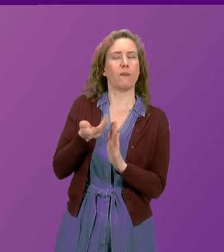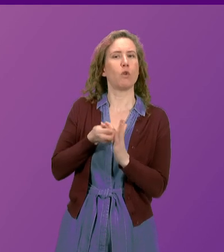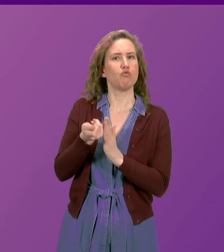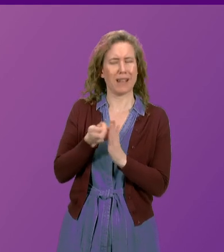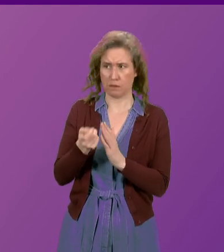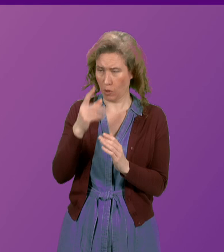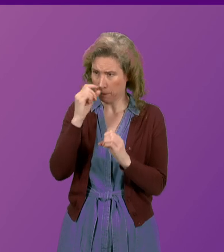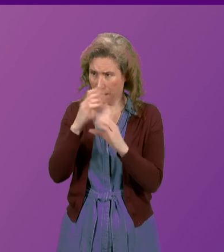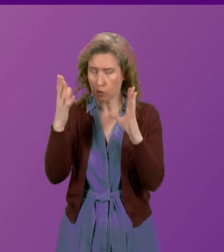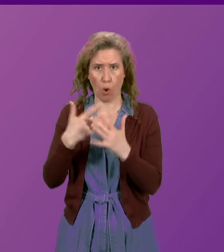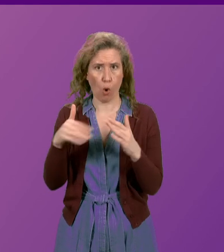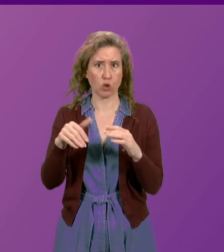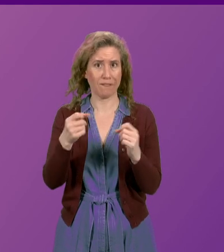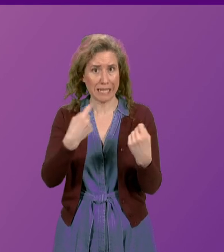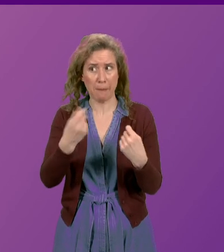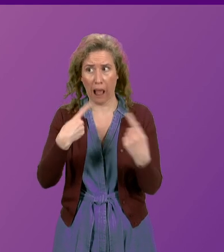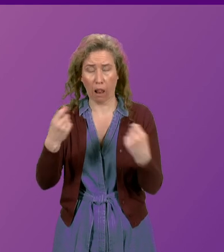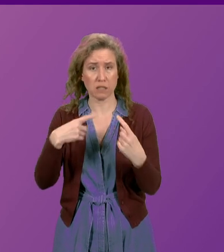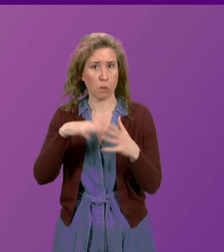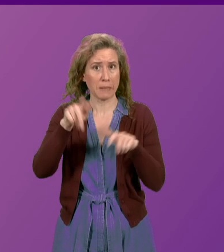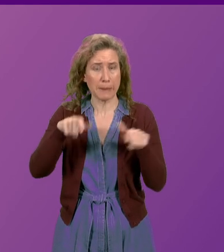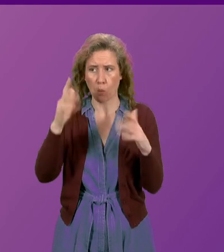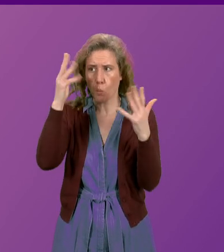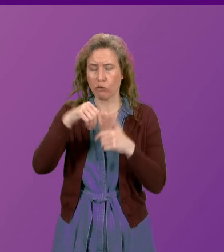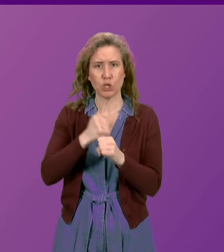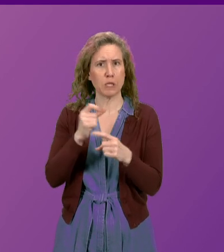emails on the matter from concerned constituents. Has NHS Lothian taken into account the substantial